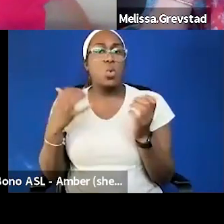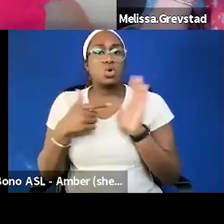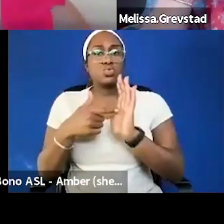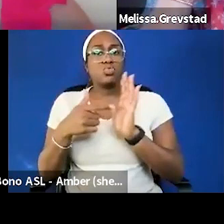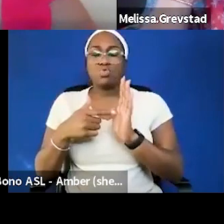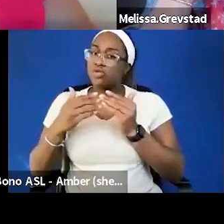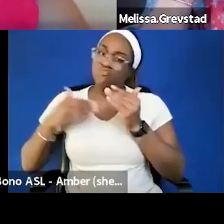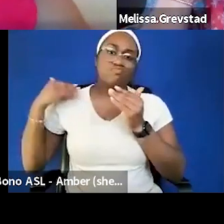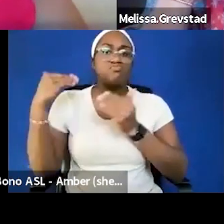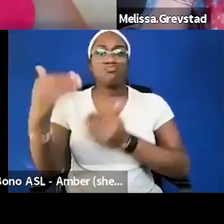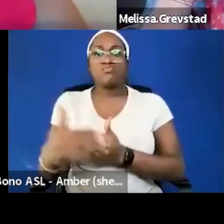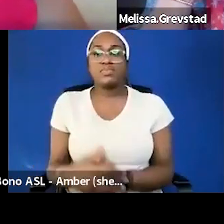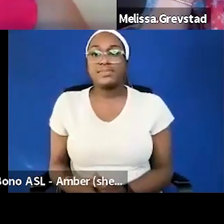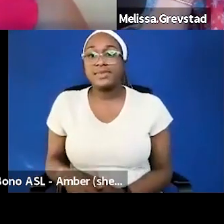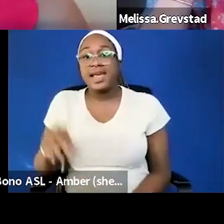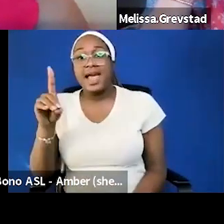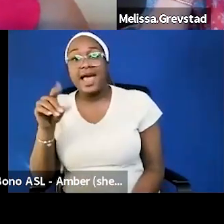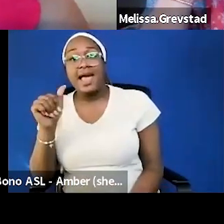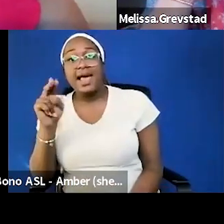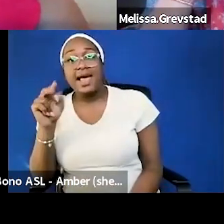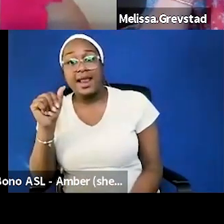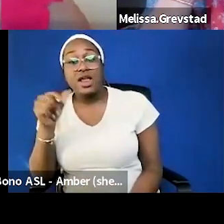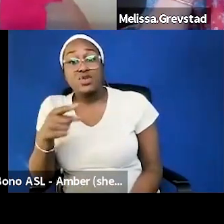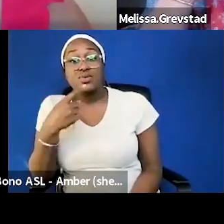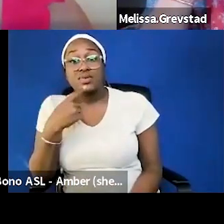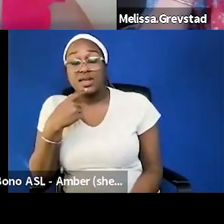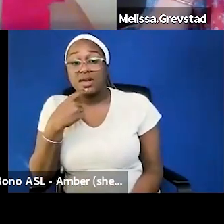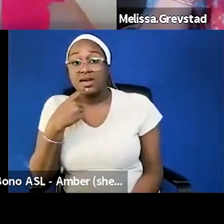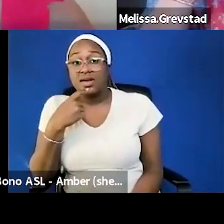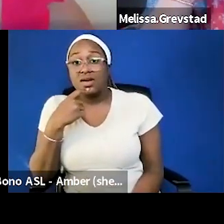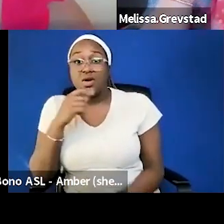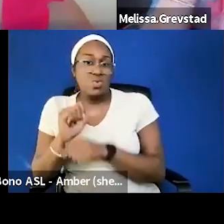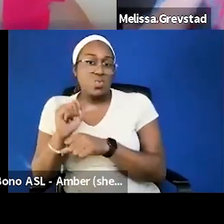So, you know, when you went from working with working